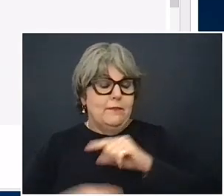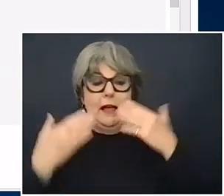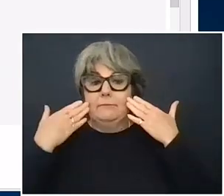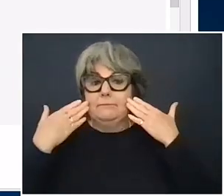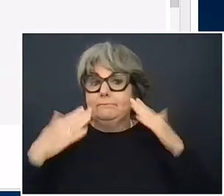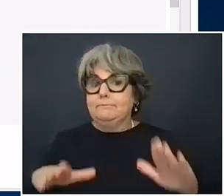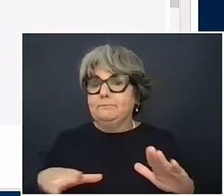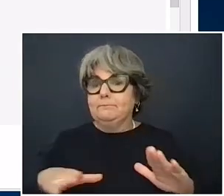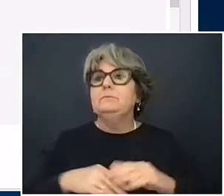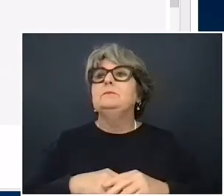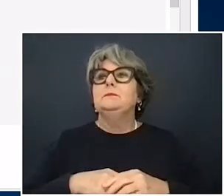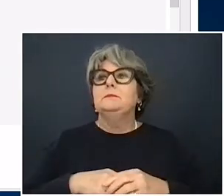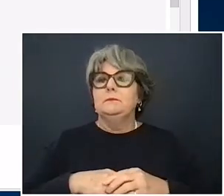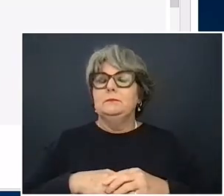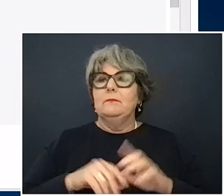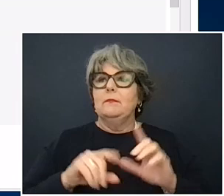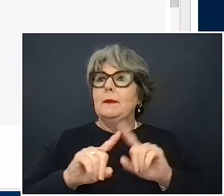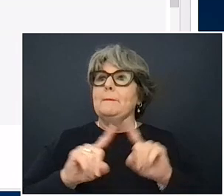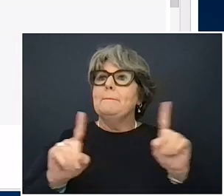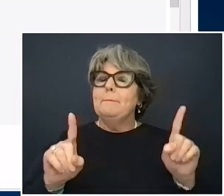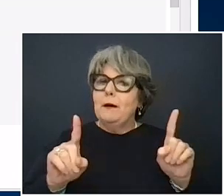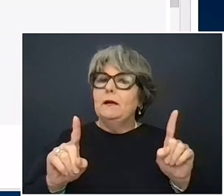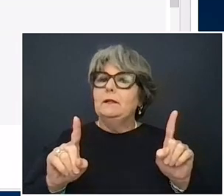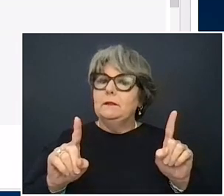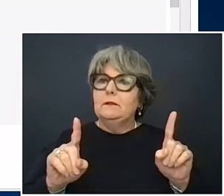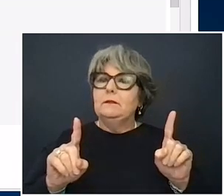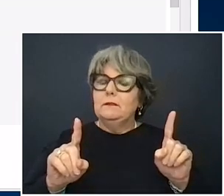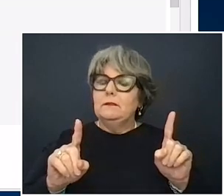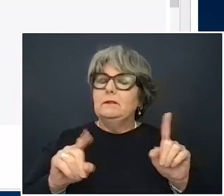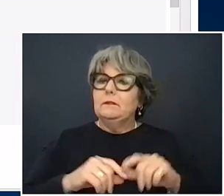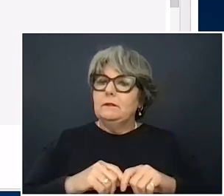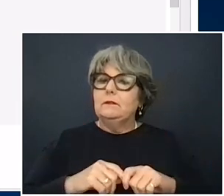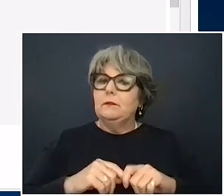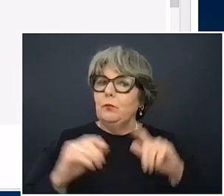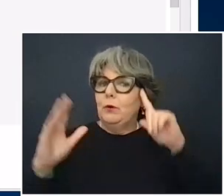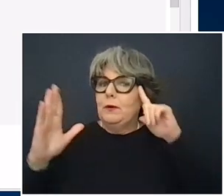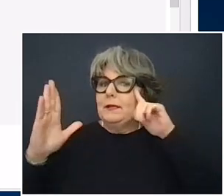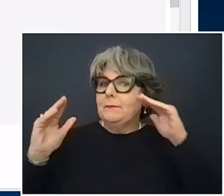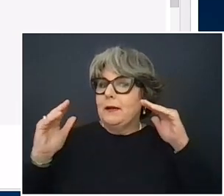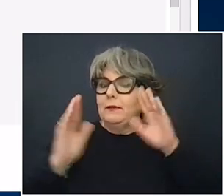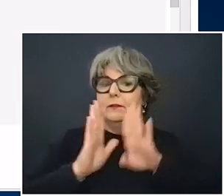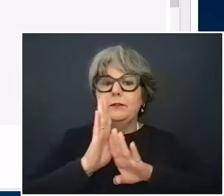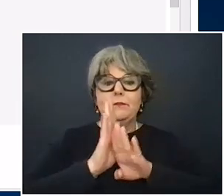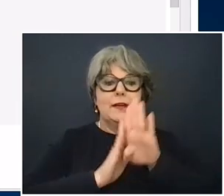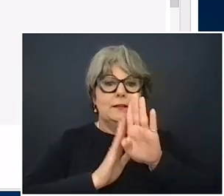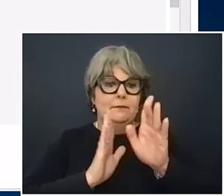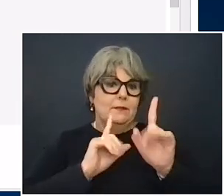But we'd be expected to create this report. And finally, I don't know the